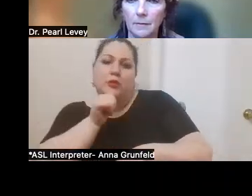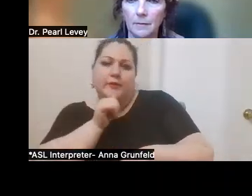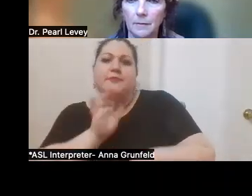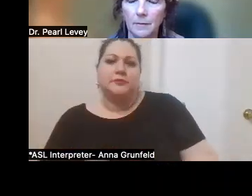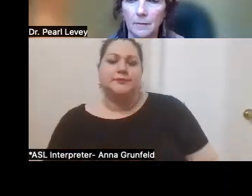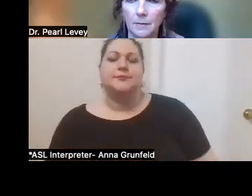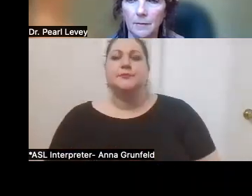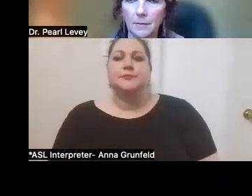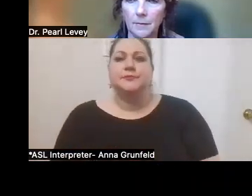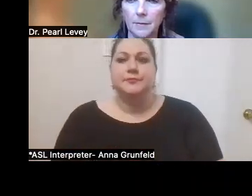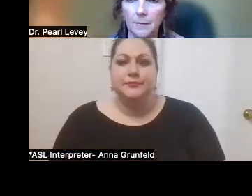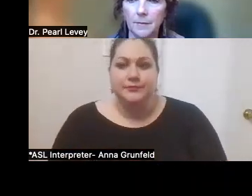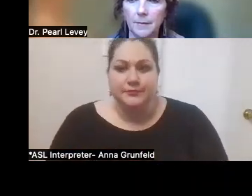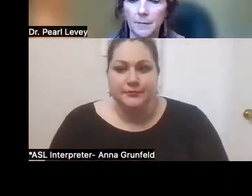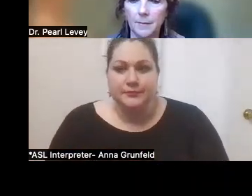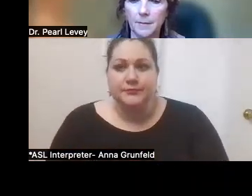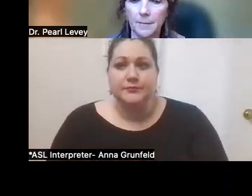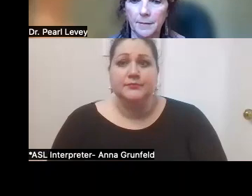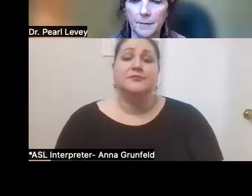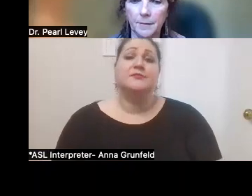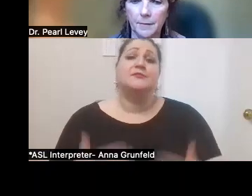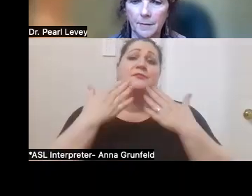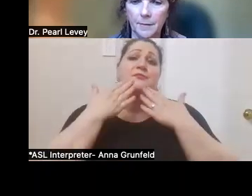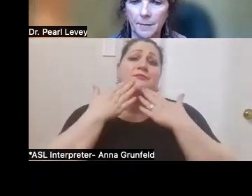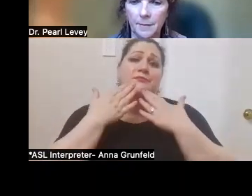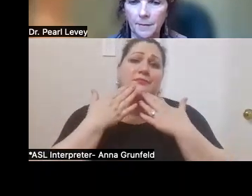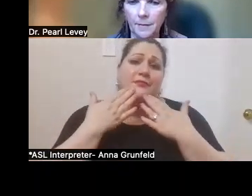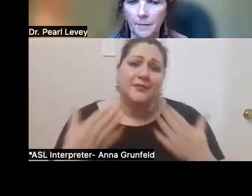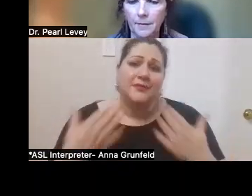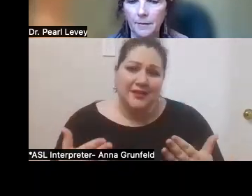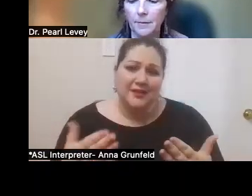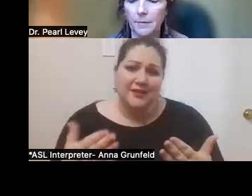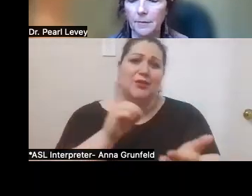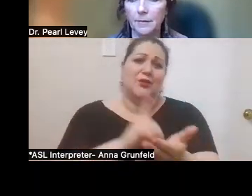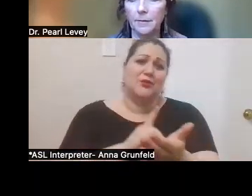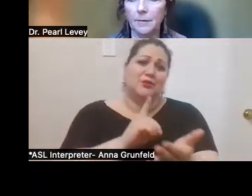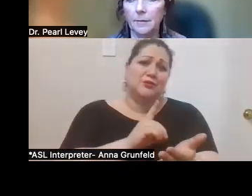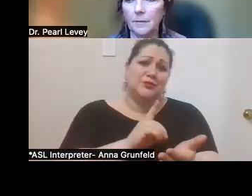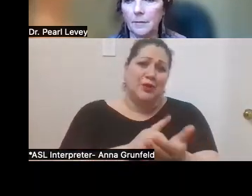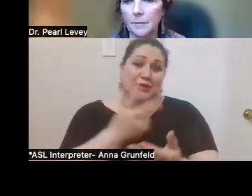Thank you, Dr. Pignatello and Dr. Levey for your presentation.